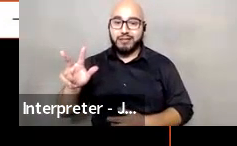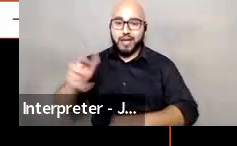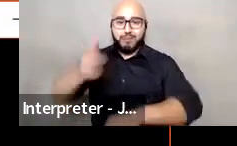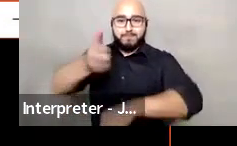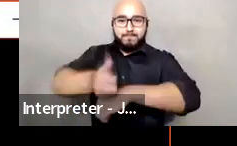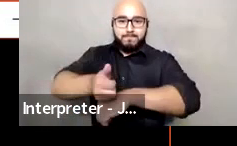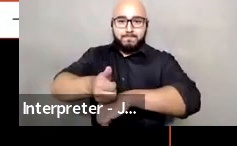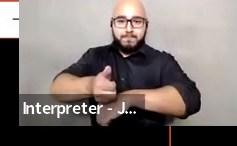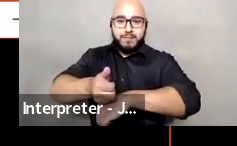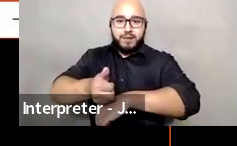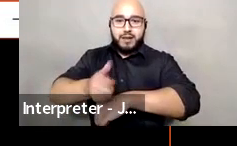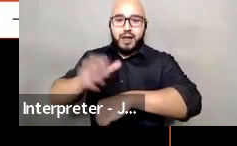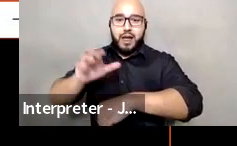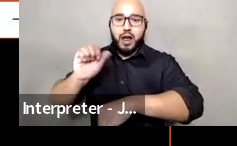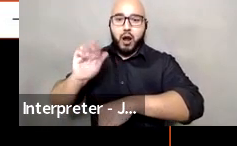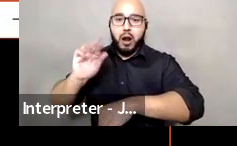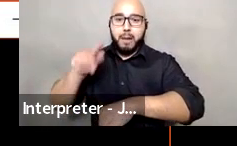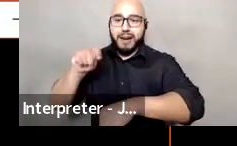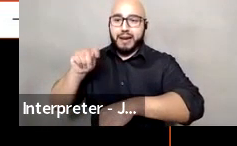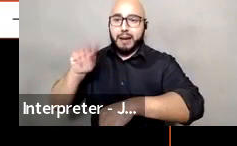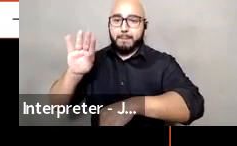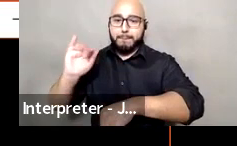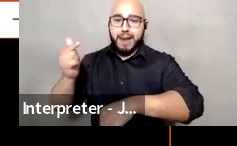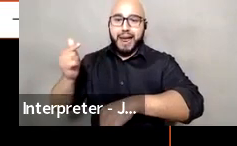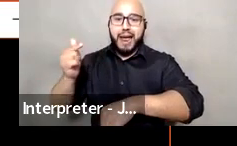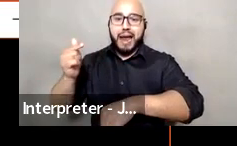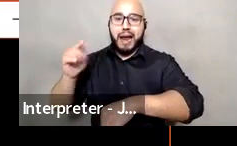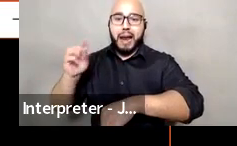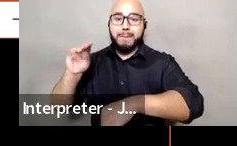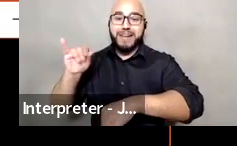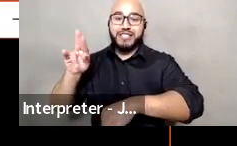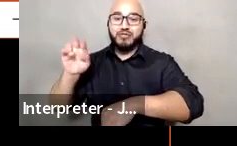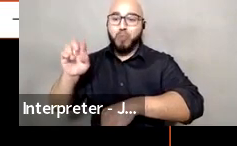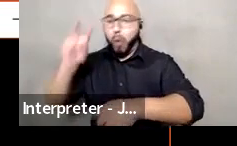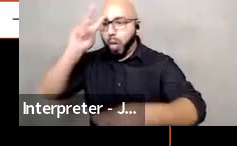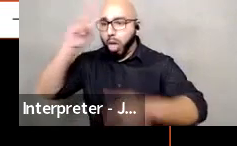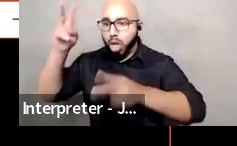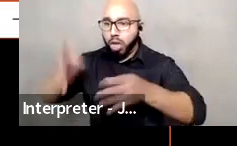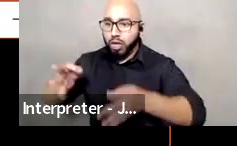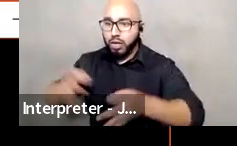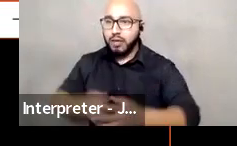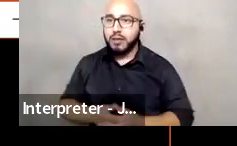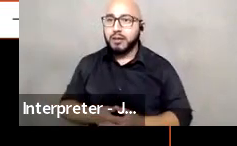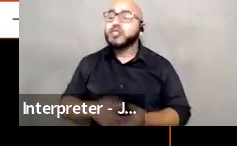Carpet bag, in other words, these northern folks coming. Down south. To rule over the south.